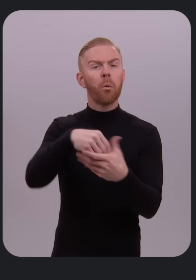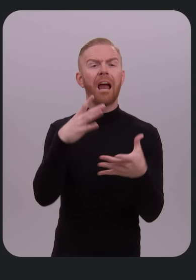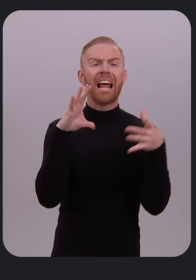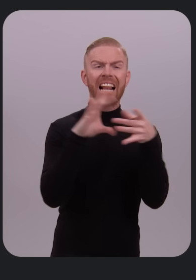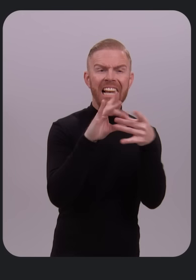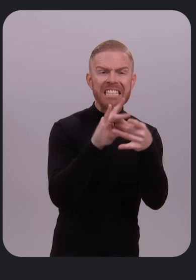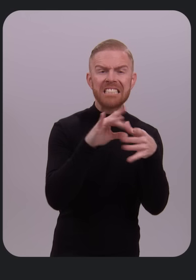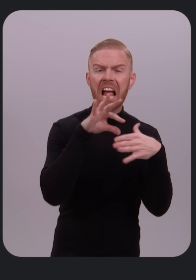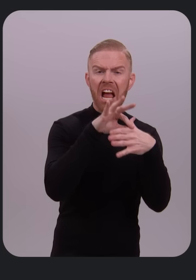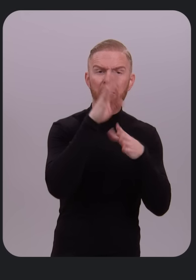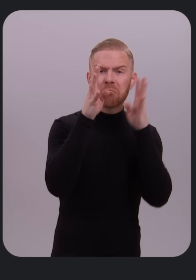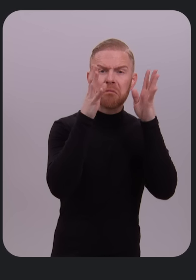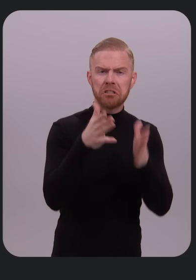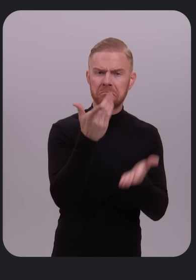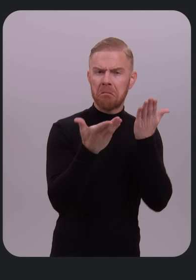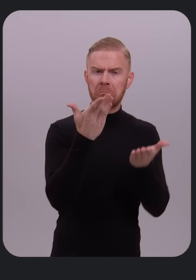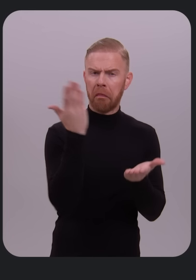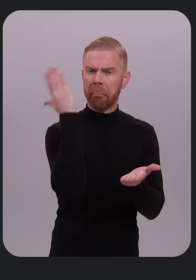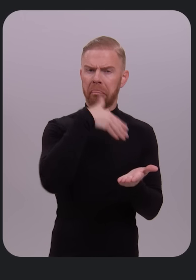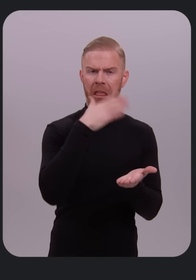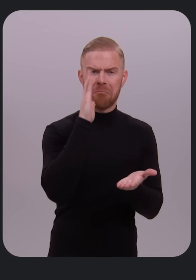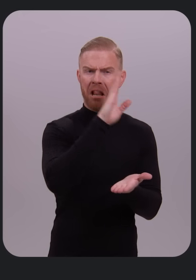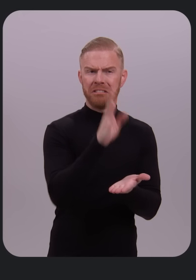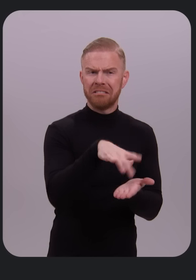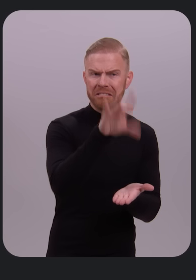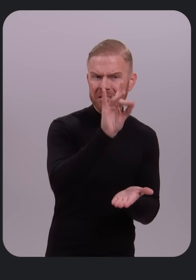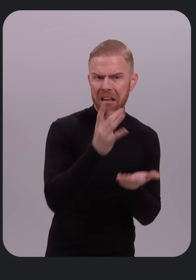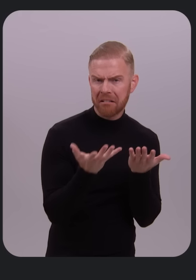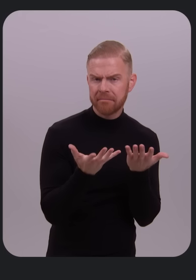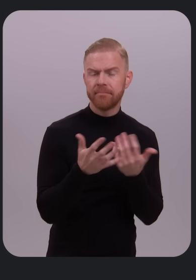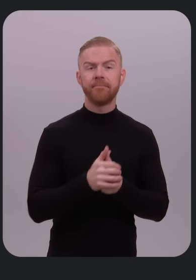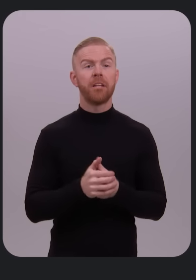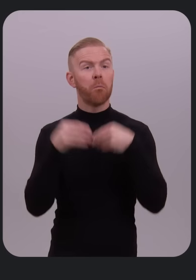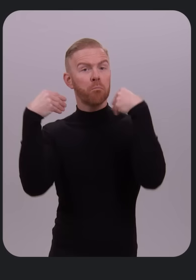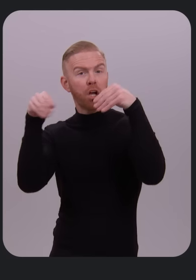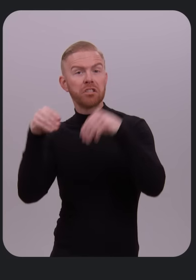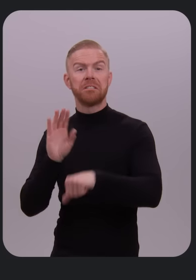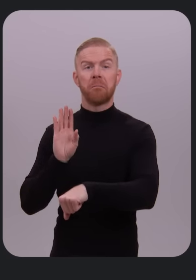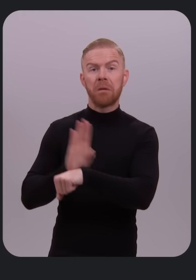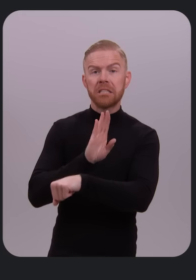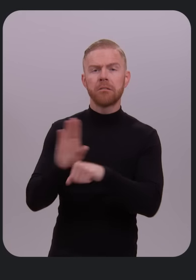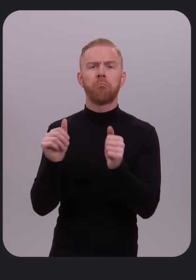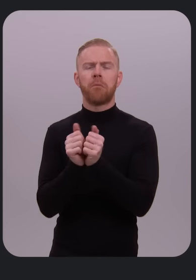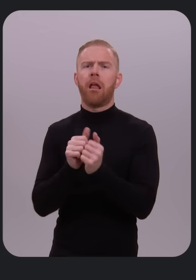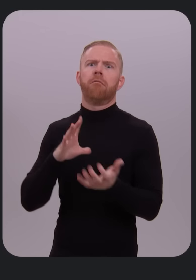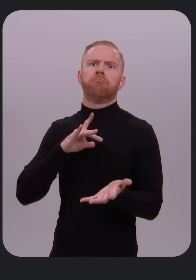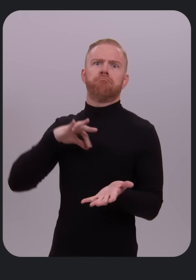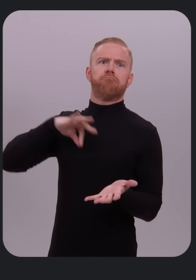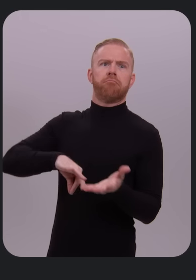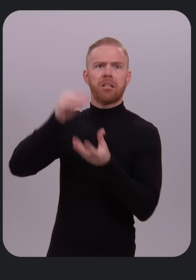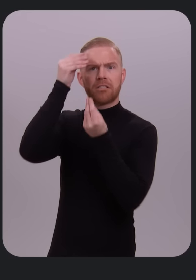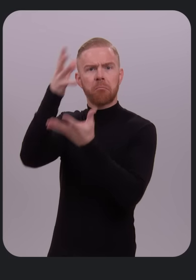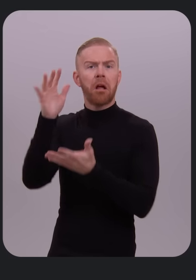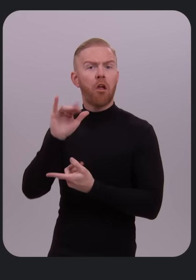you might not have otherwise discovered, and merchants and businesses, with useful information like ratings.